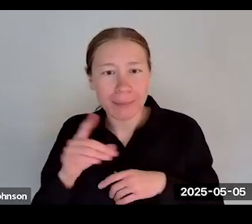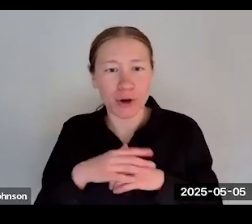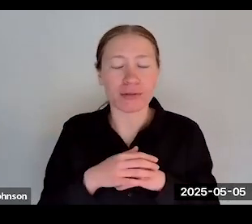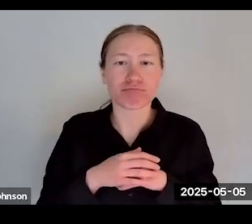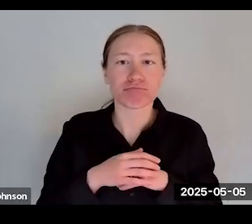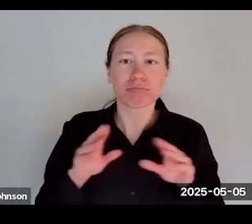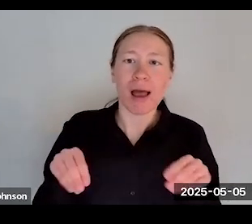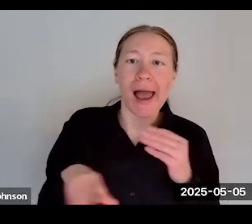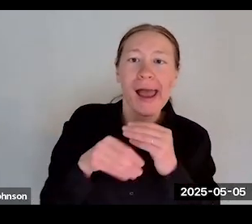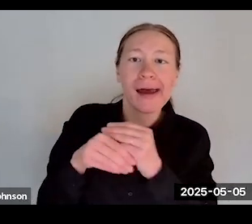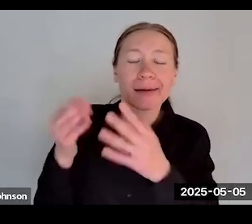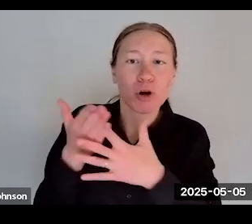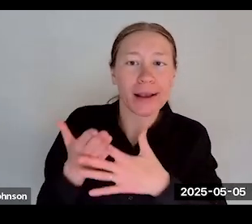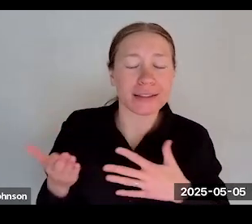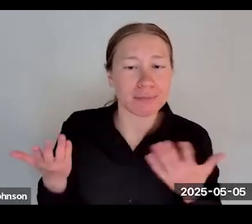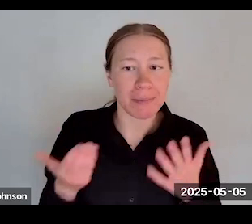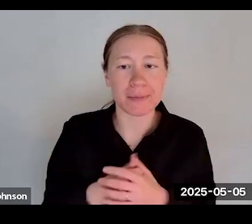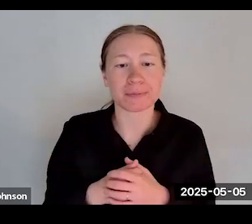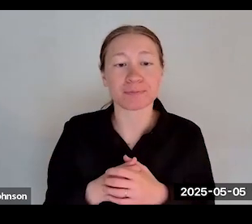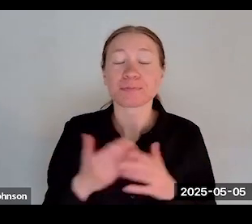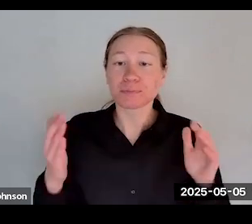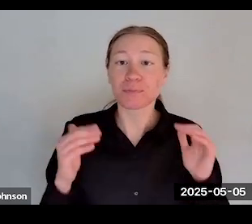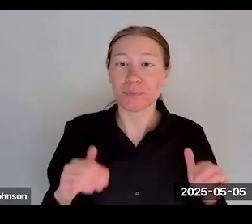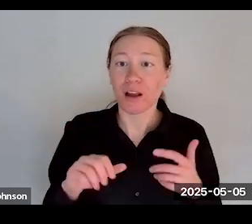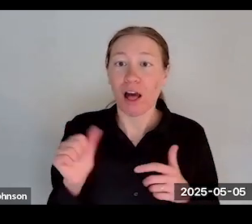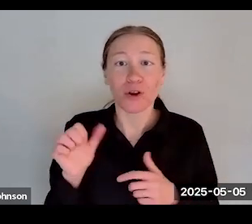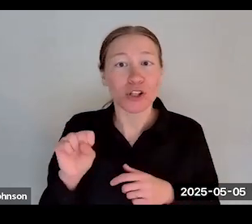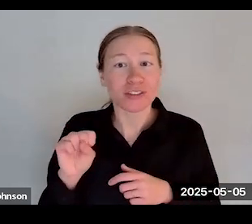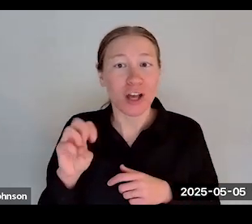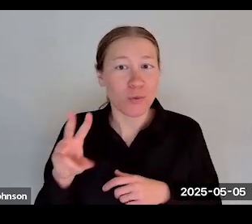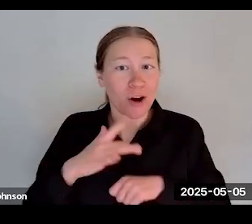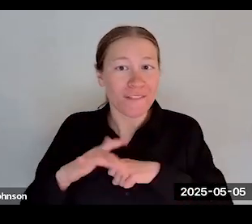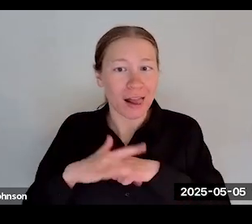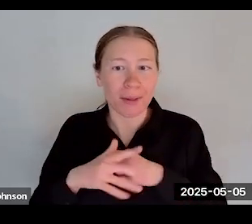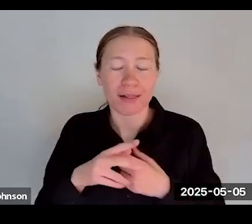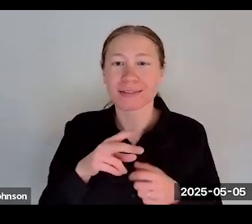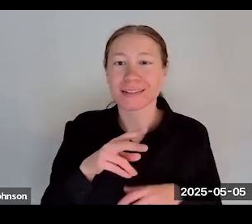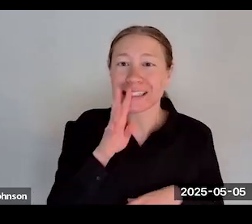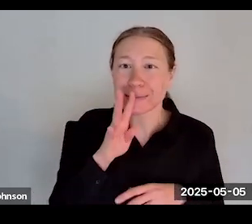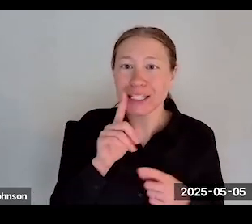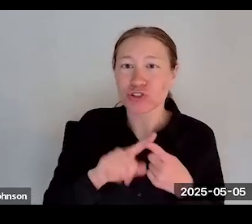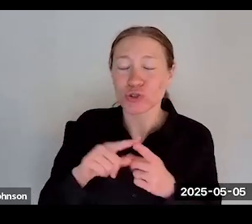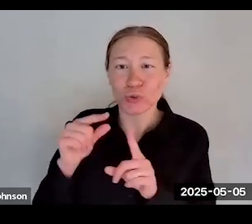Another is providing accessible software like speech-to-text programs or time management software,